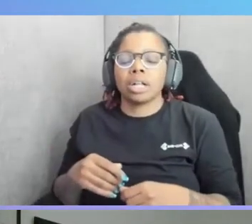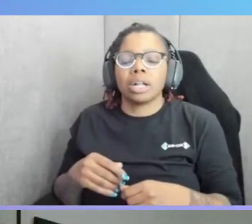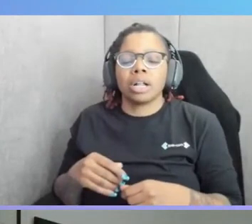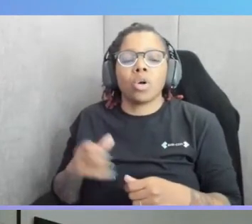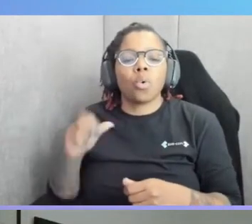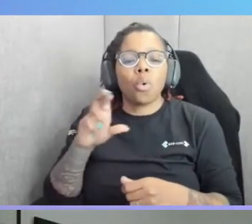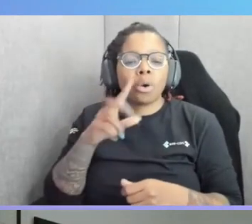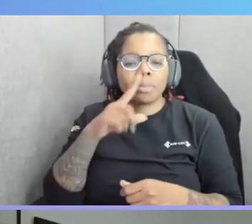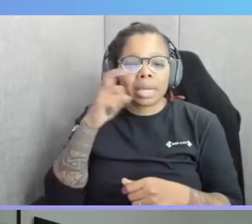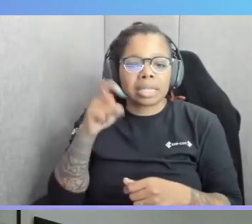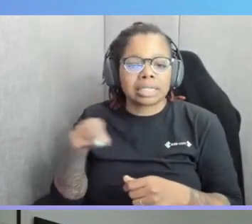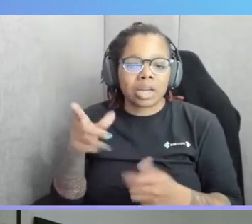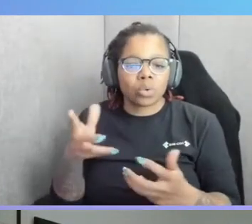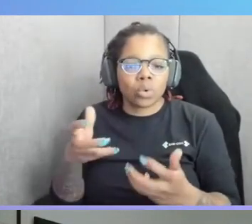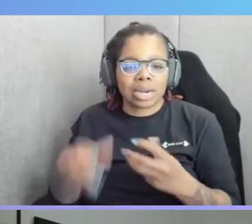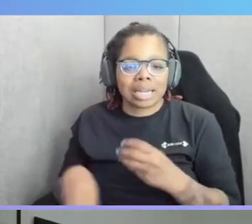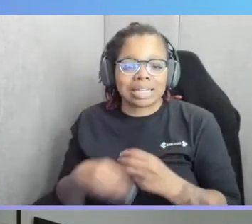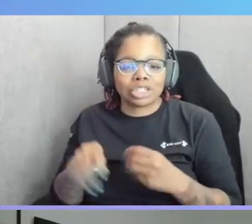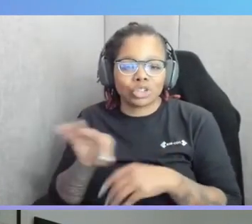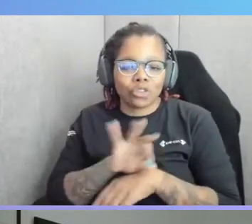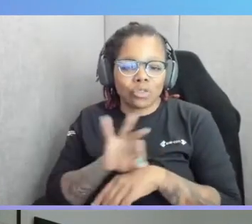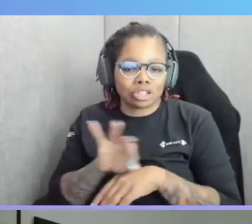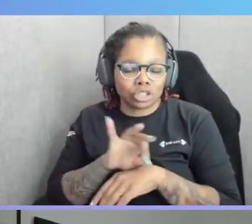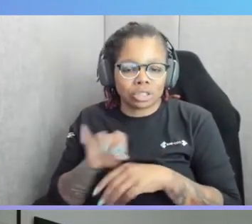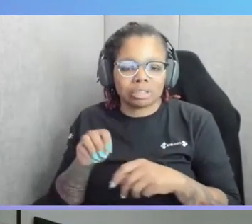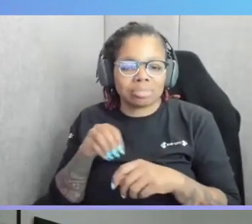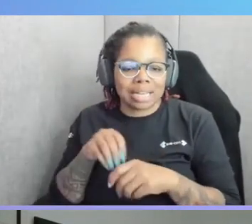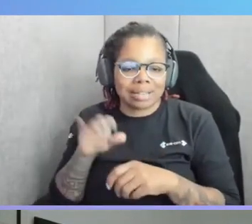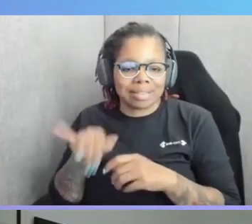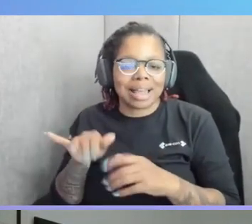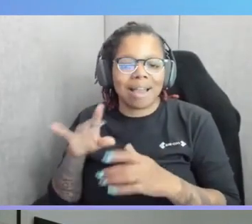wanted additional functionality in that content. So one person